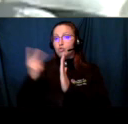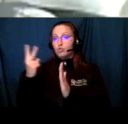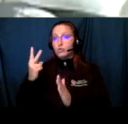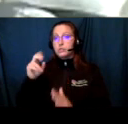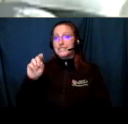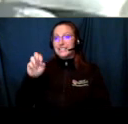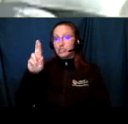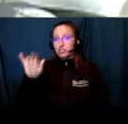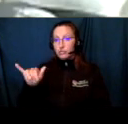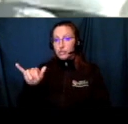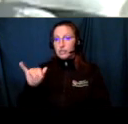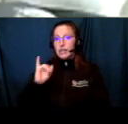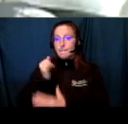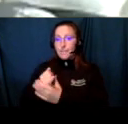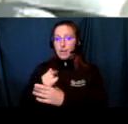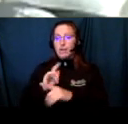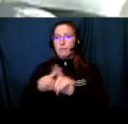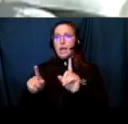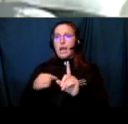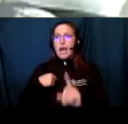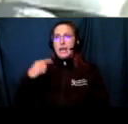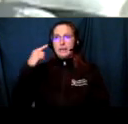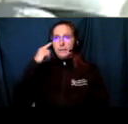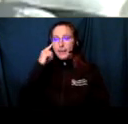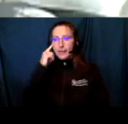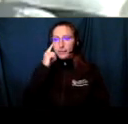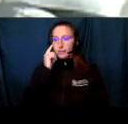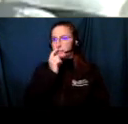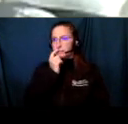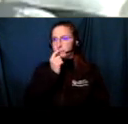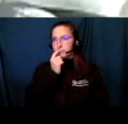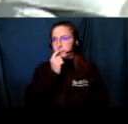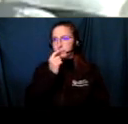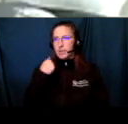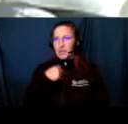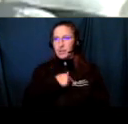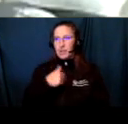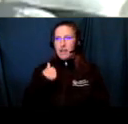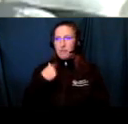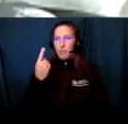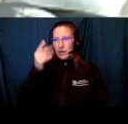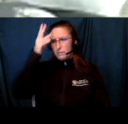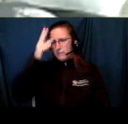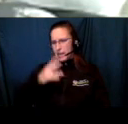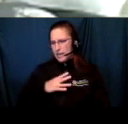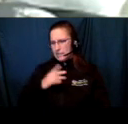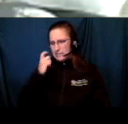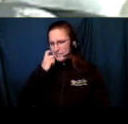We just I think are only...we have a young man that we just interviewed who's deaf and has